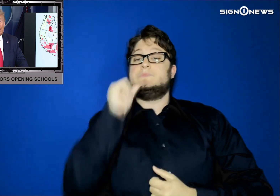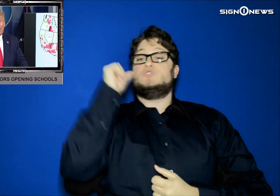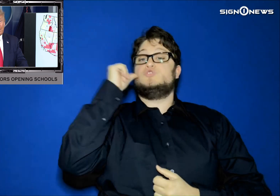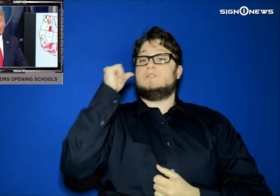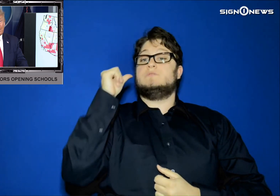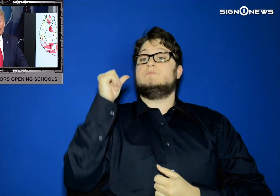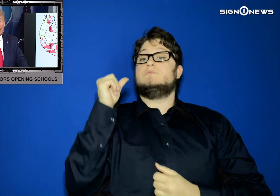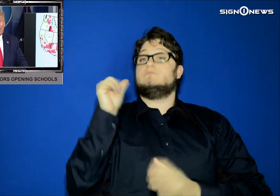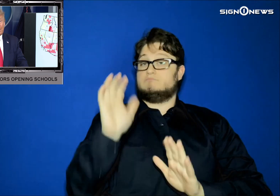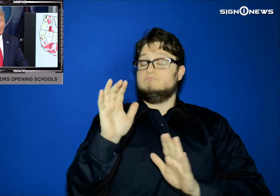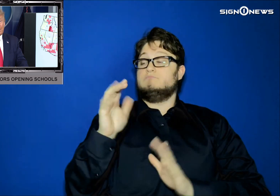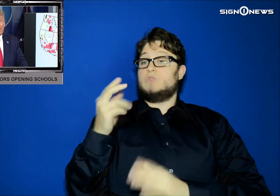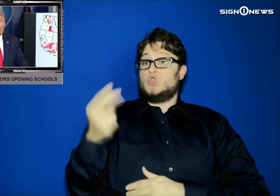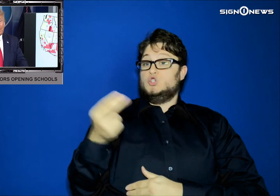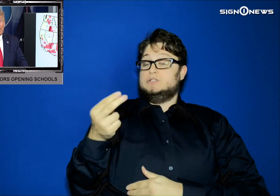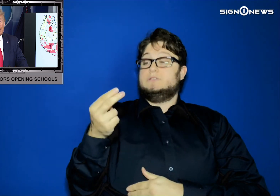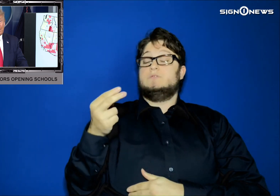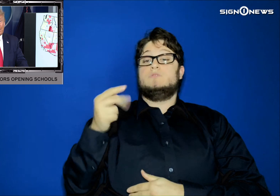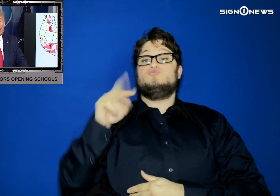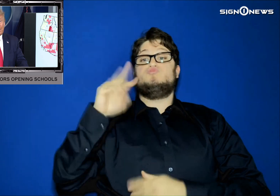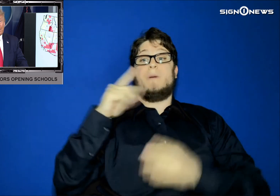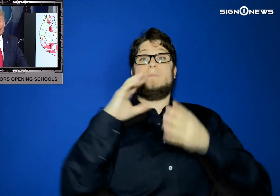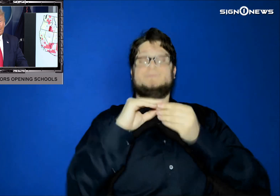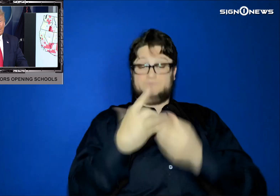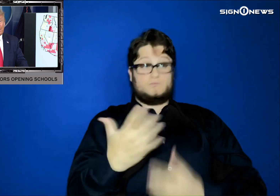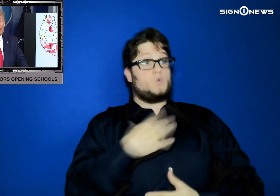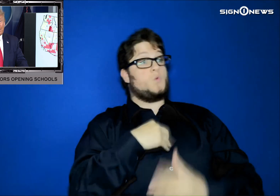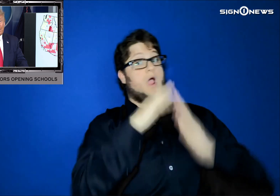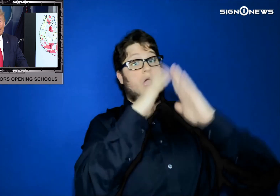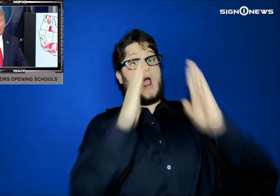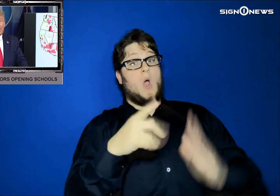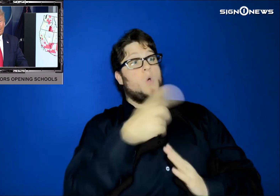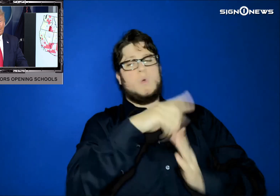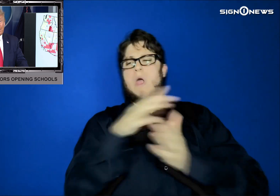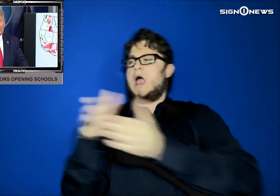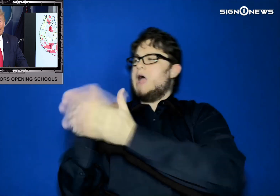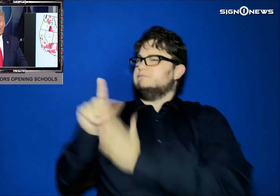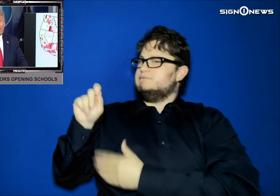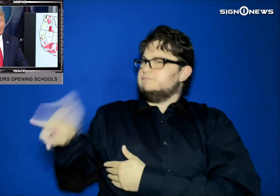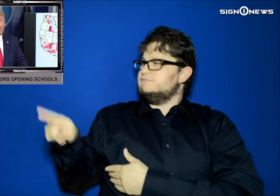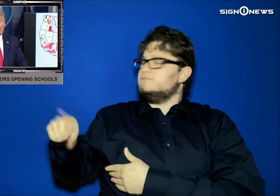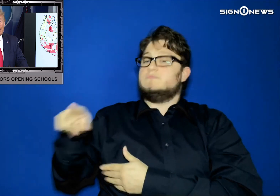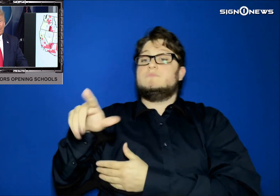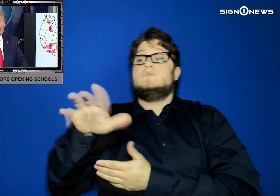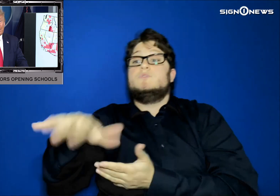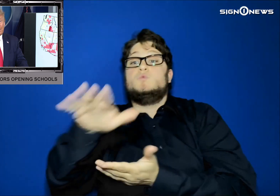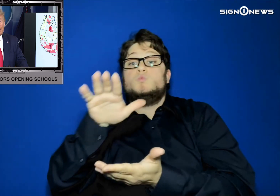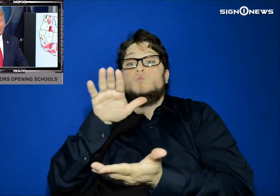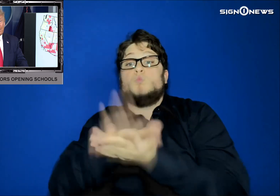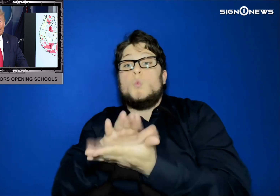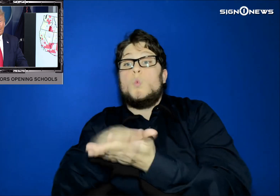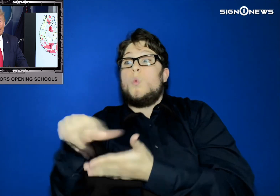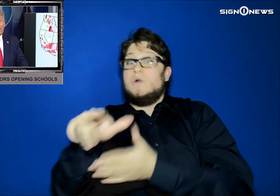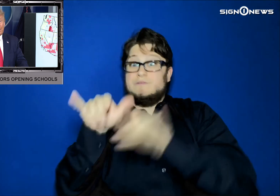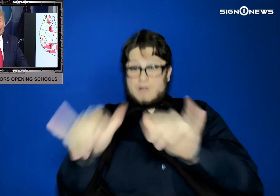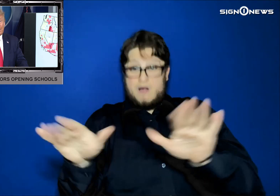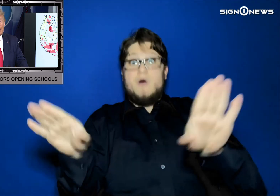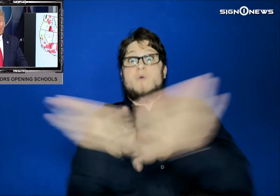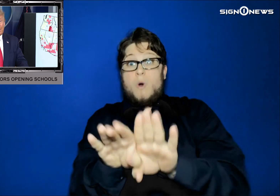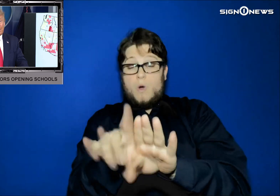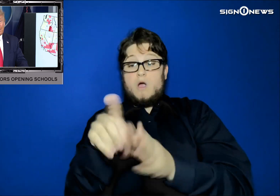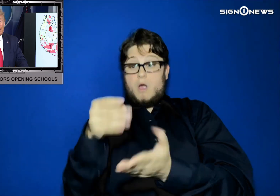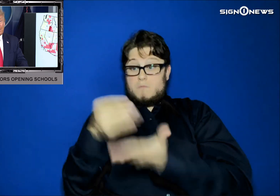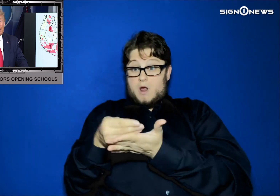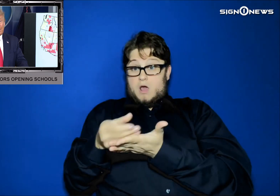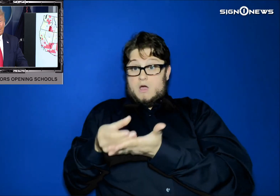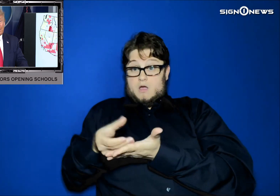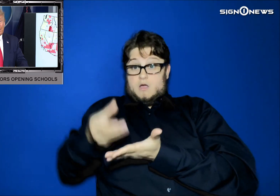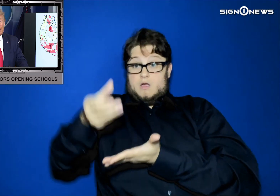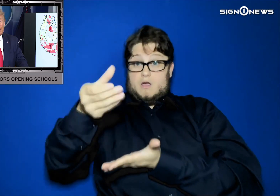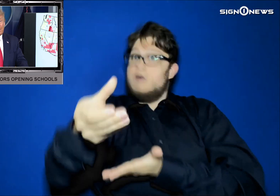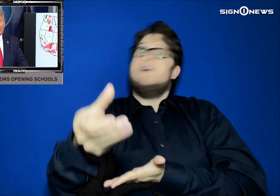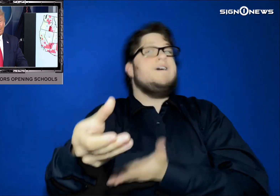But Thursday Trump said the White House is requesting that schools that don't reopen